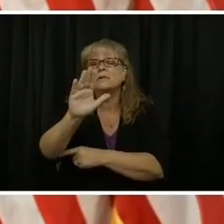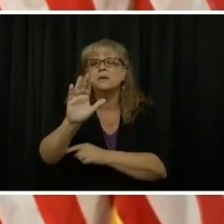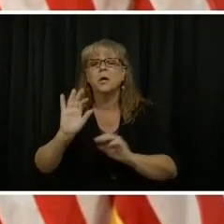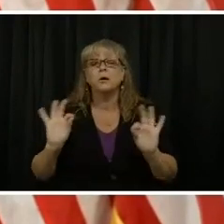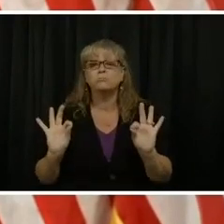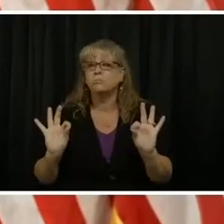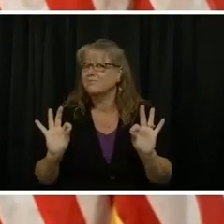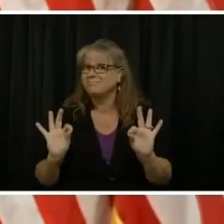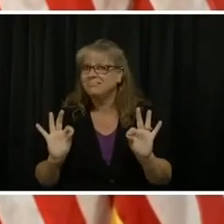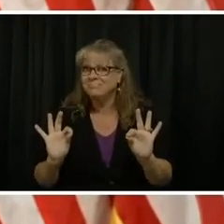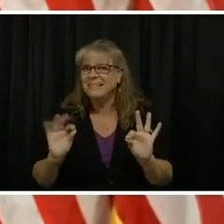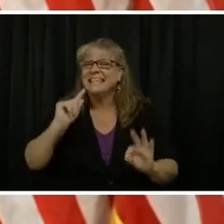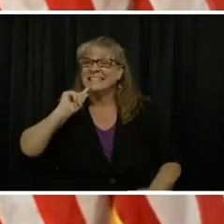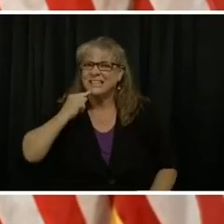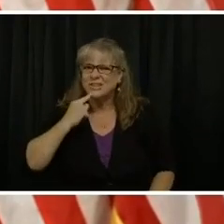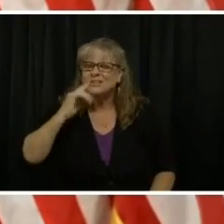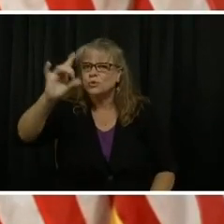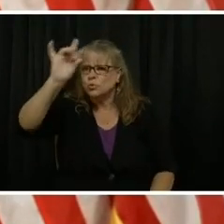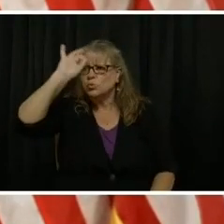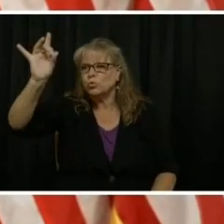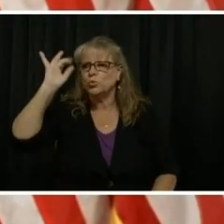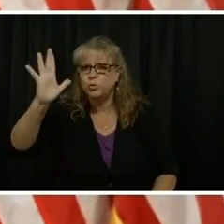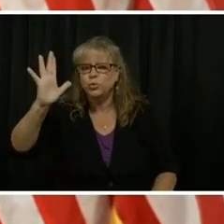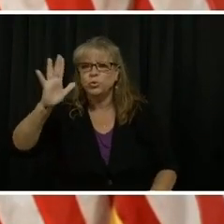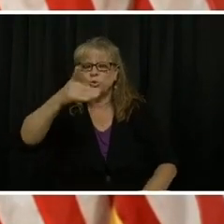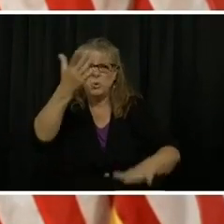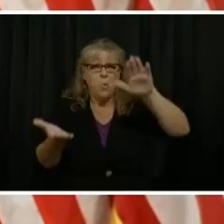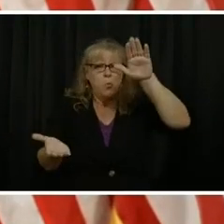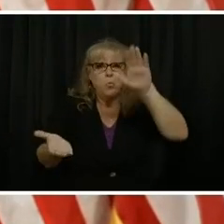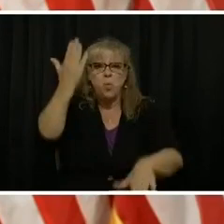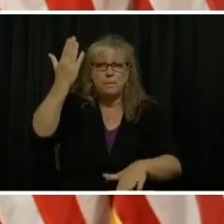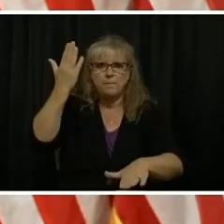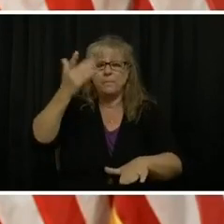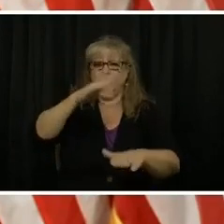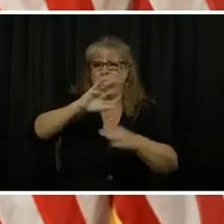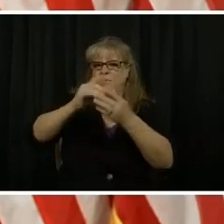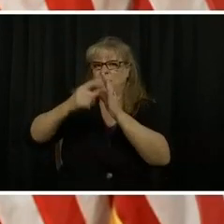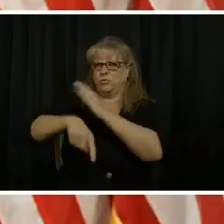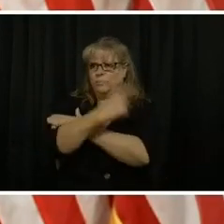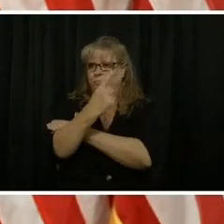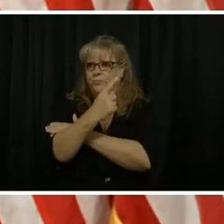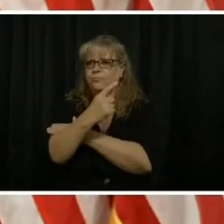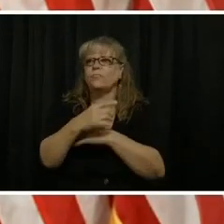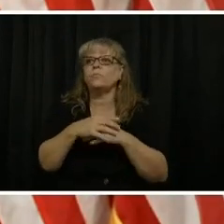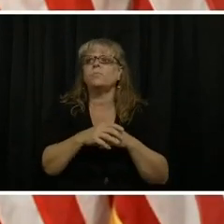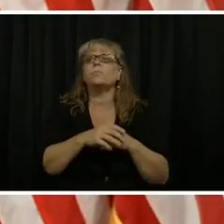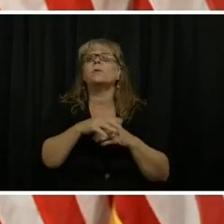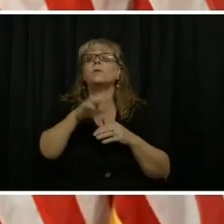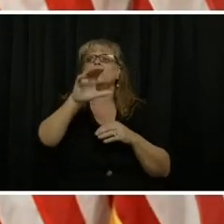LAST FEW DAYS. SO, IT WILL SHOW THE FAIRLY